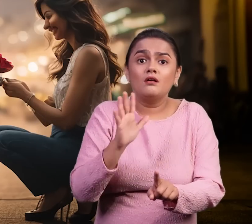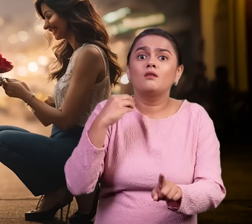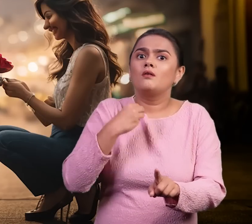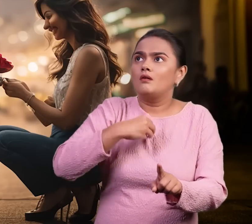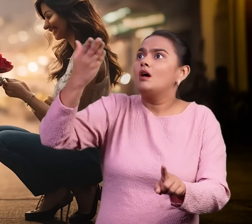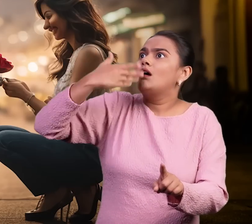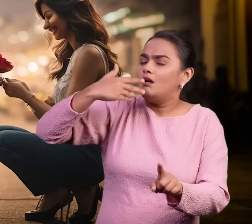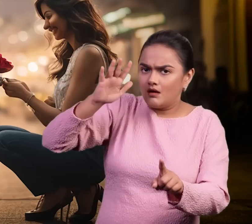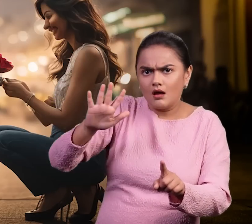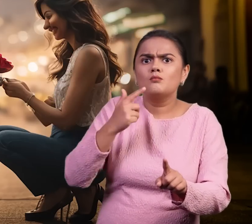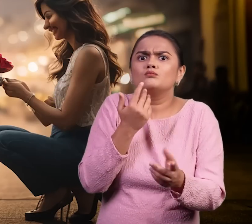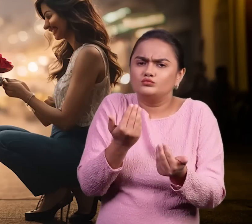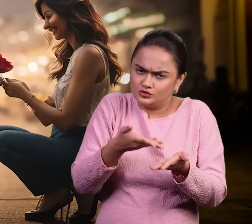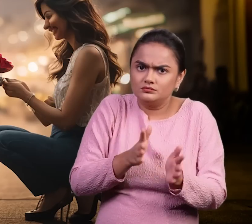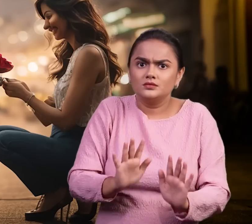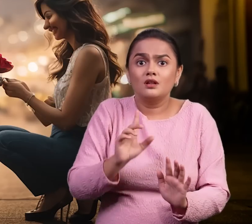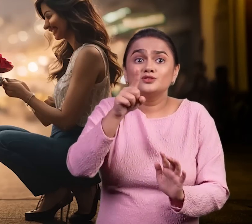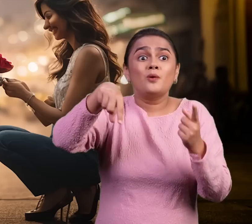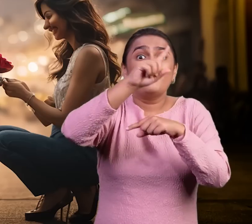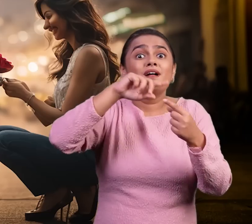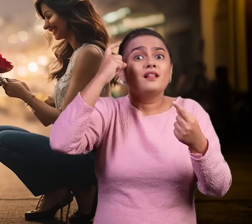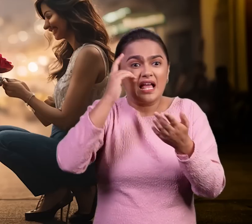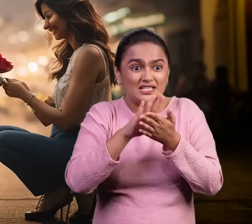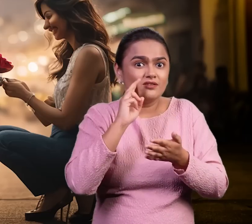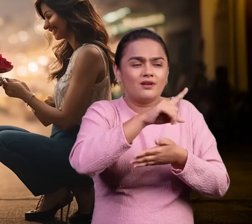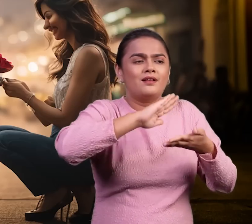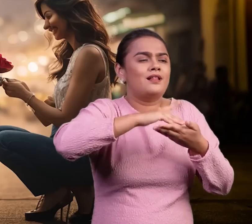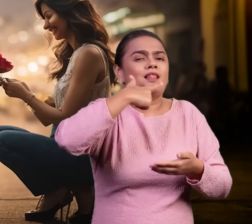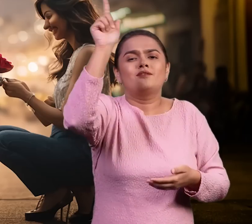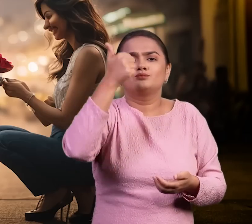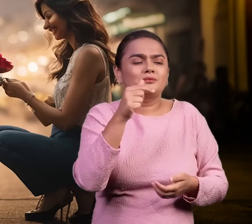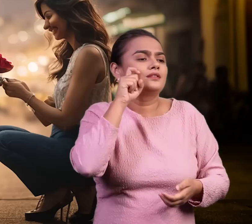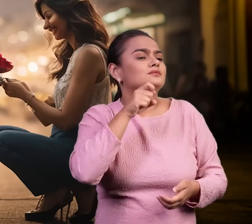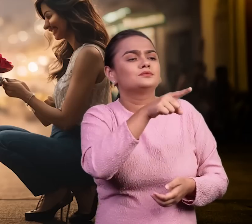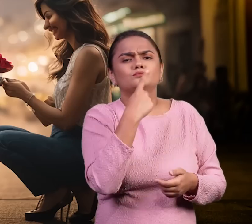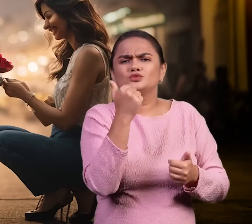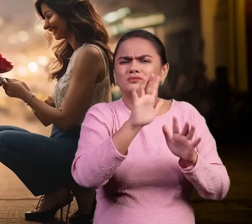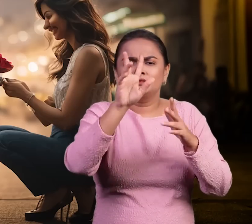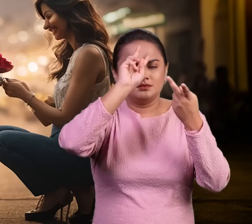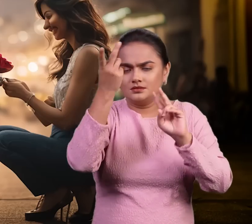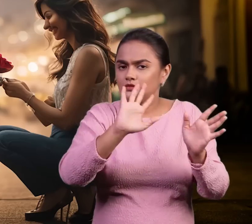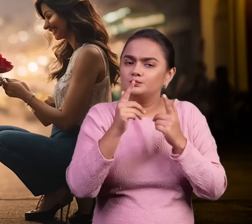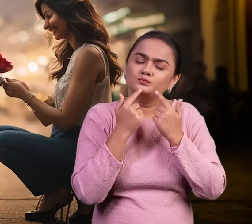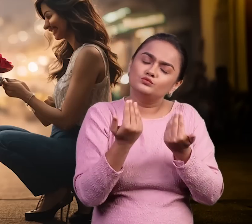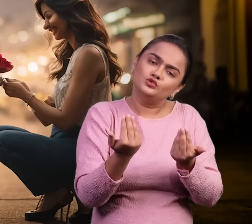It's a misconception that an HIV-positive person cannot marry or have sexual contact.